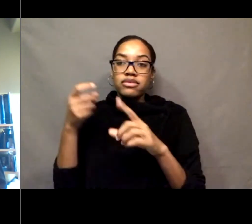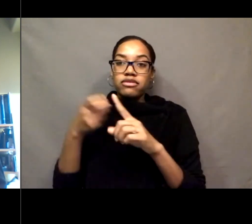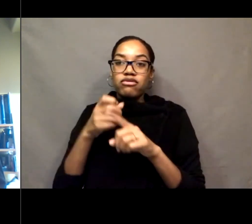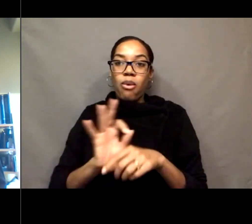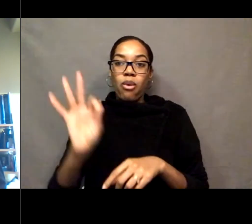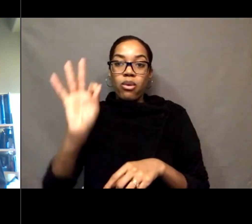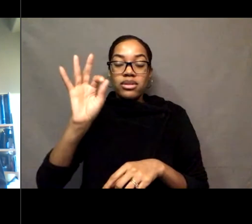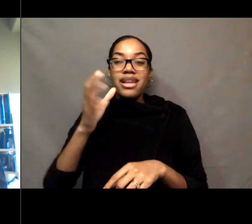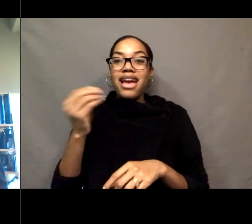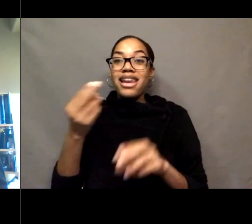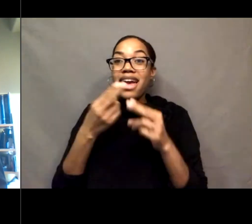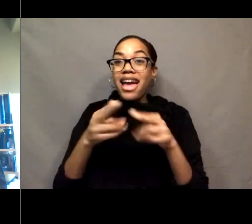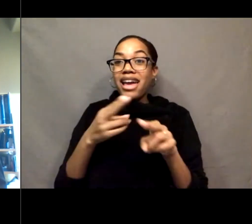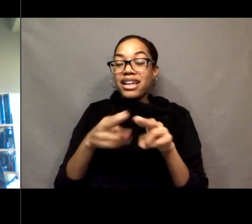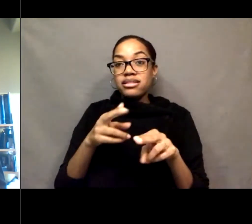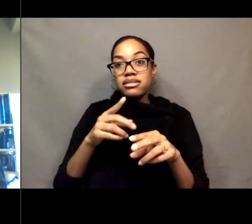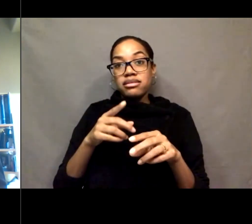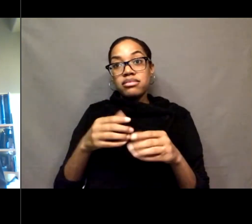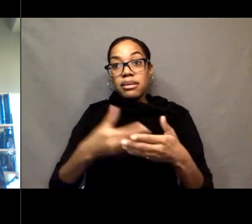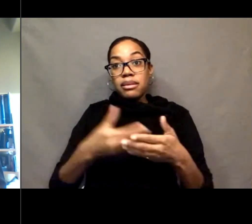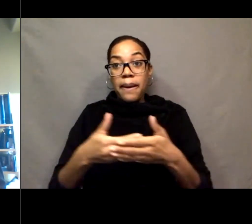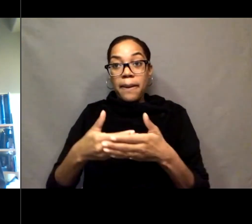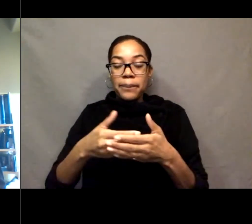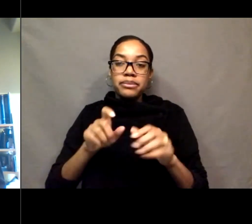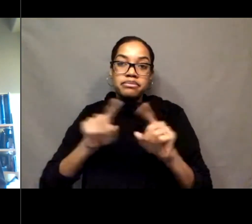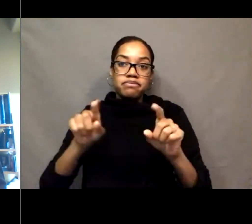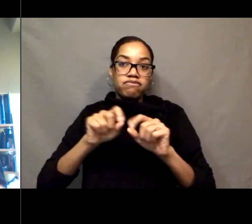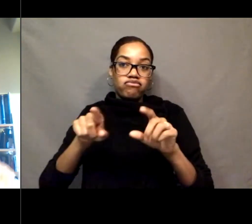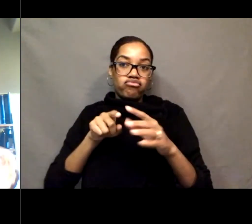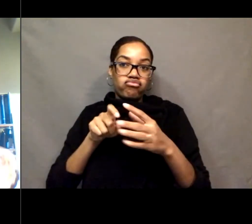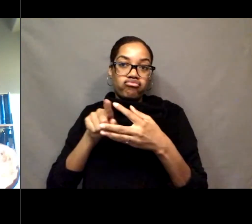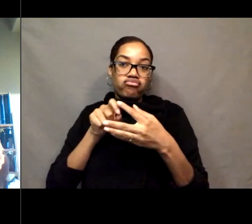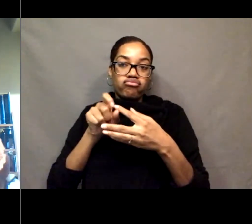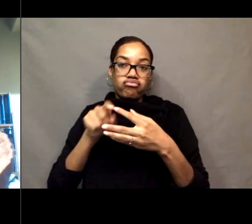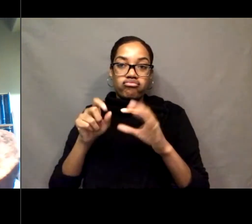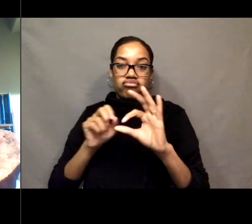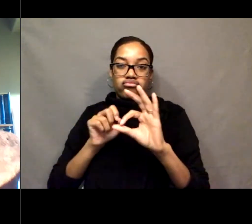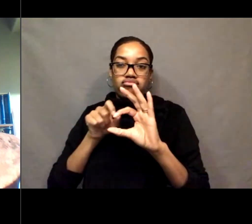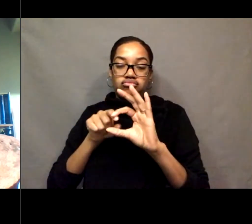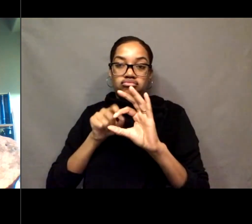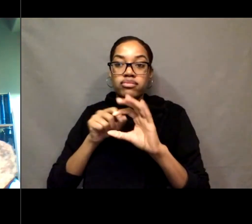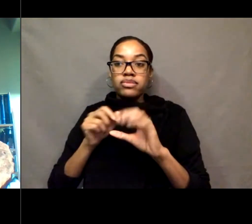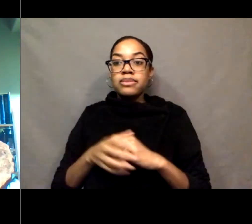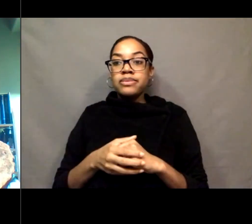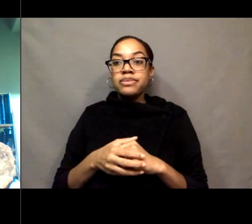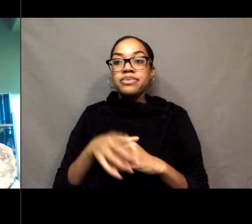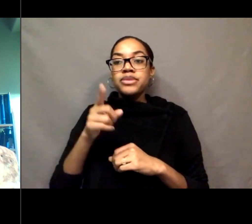So they are sort of multi-purpose ports that they use and we refer to these things as respiratory ports.